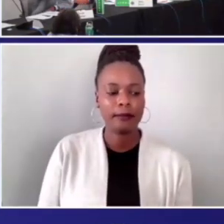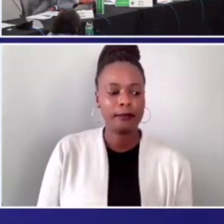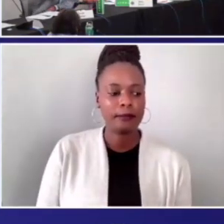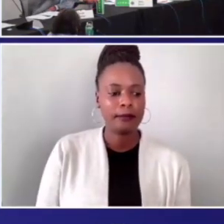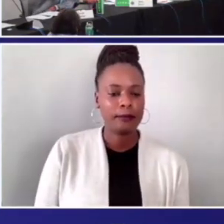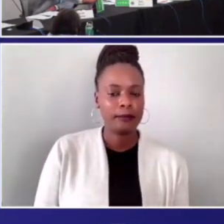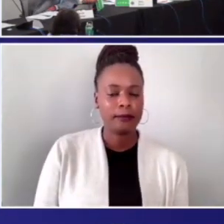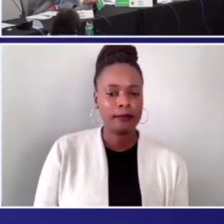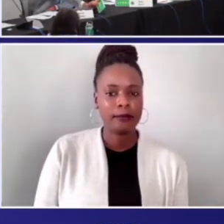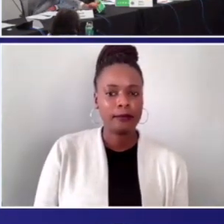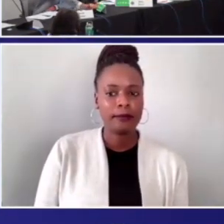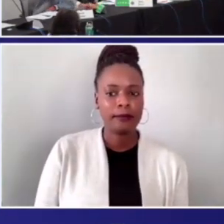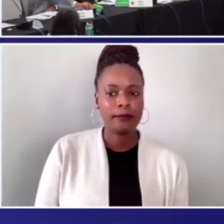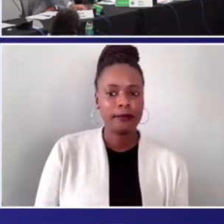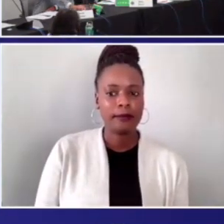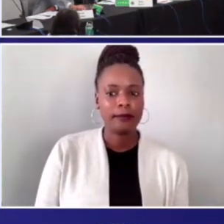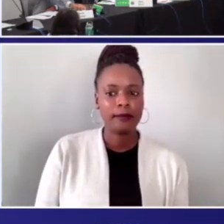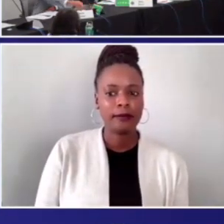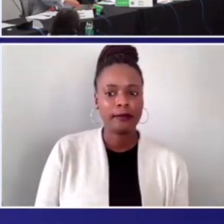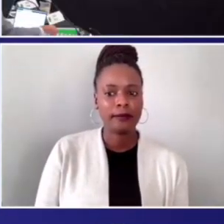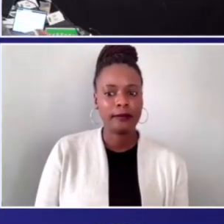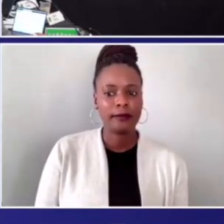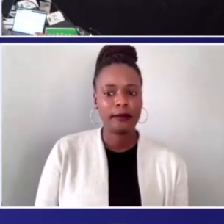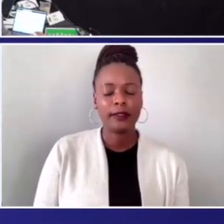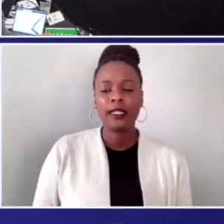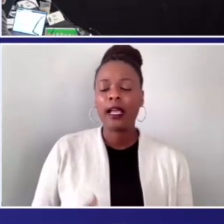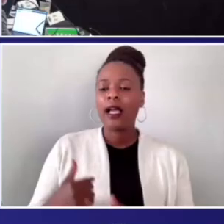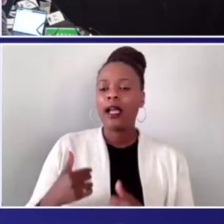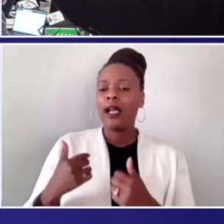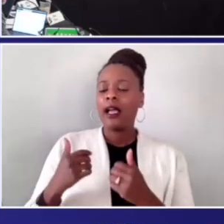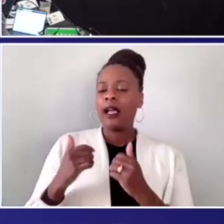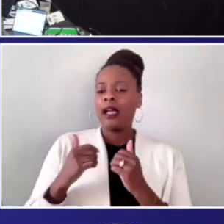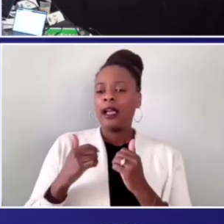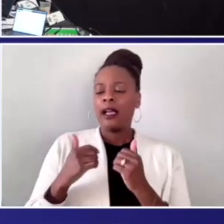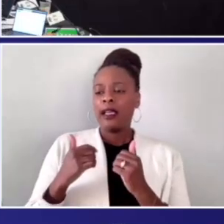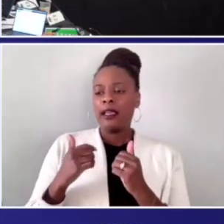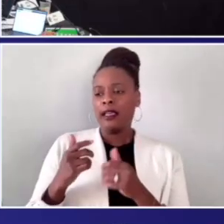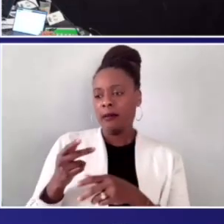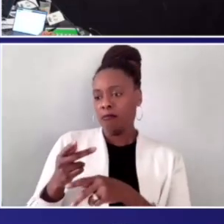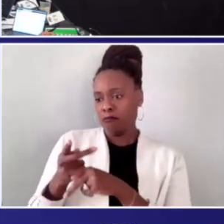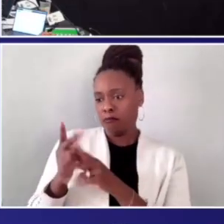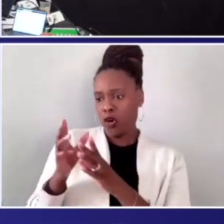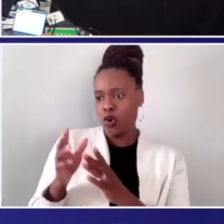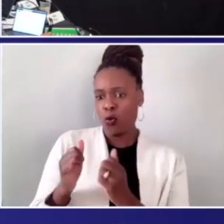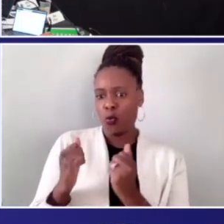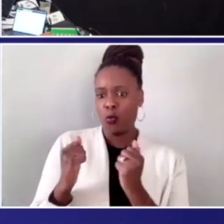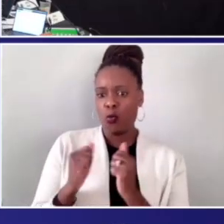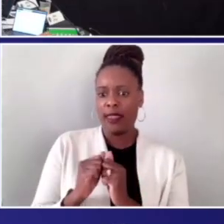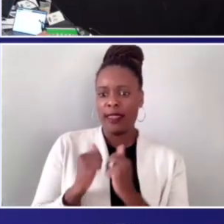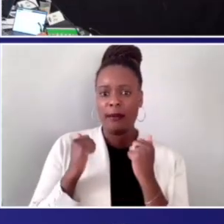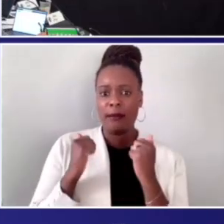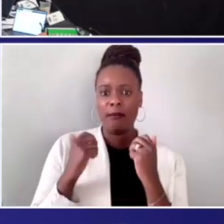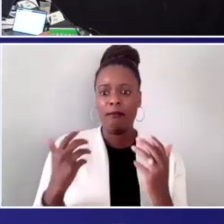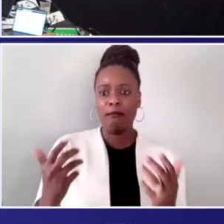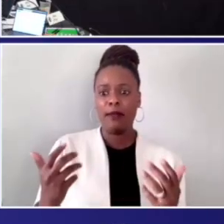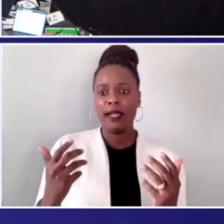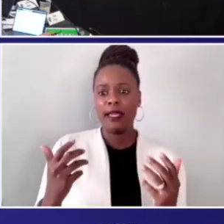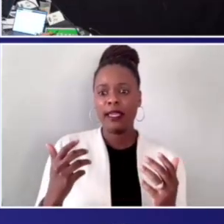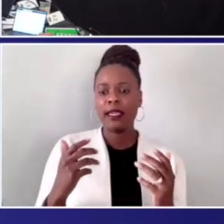How I would counsel a borrower with multiple points of entry and multiple